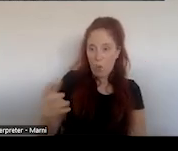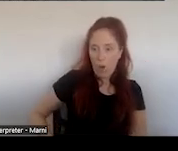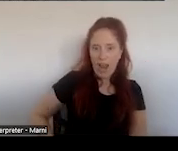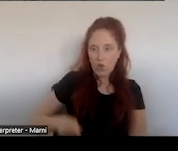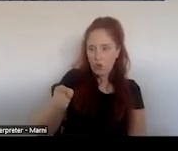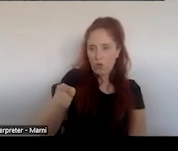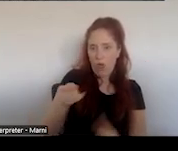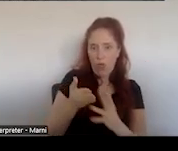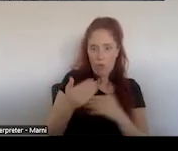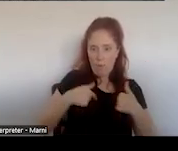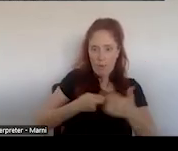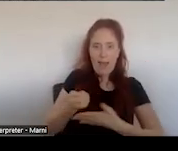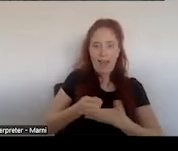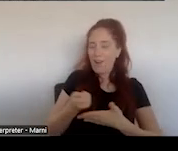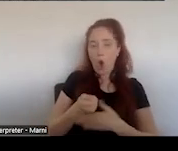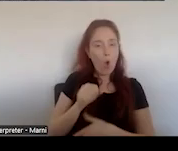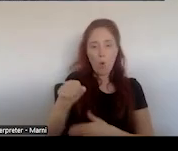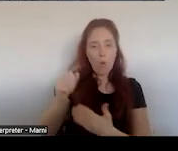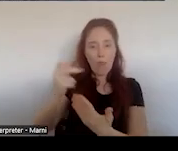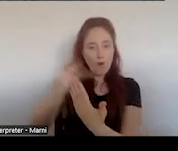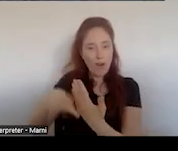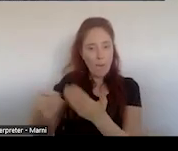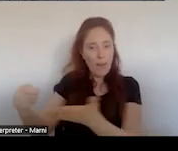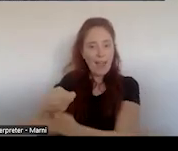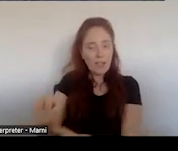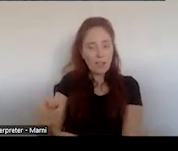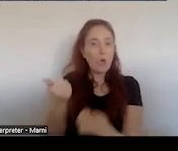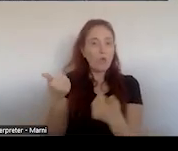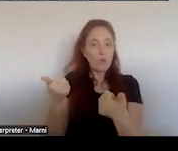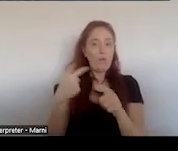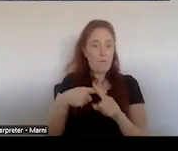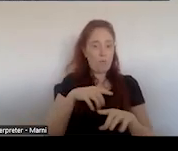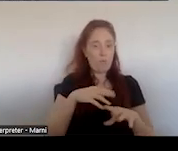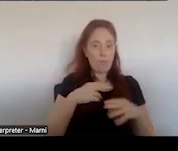that currently provide services to artists and arts workers with disability and have experience